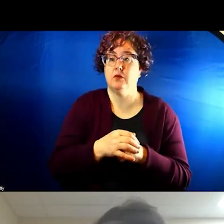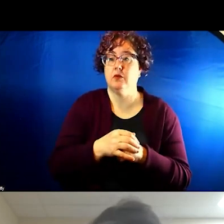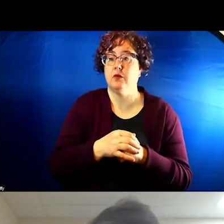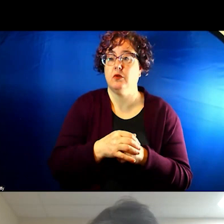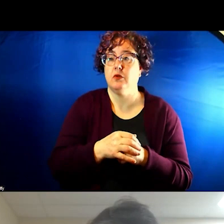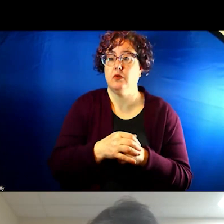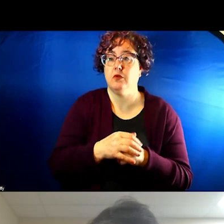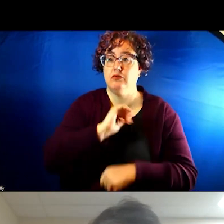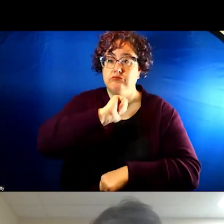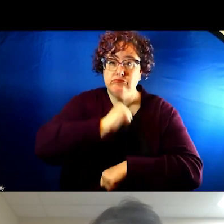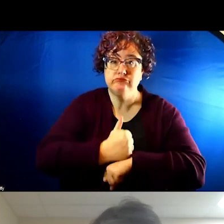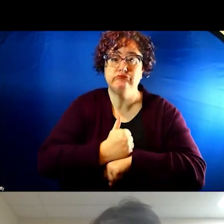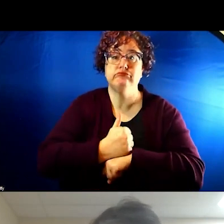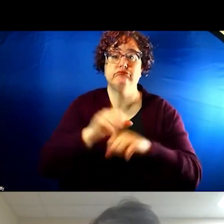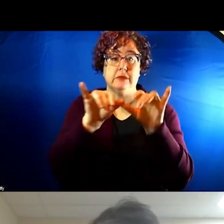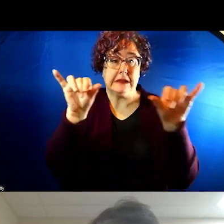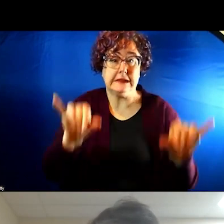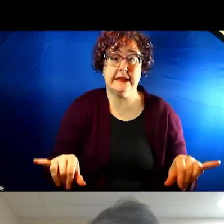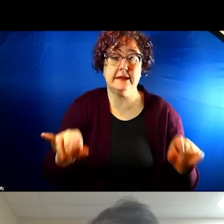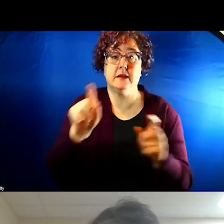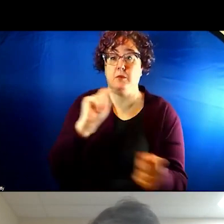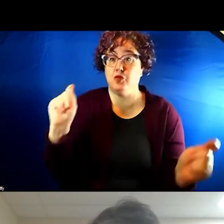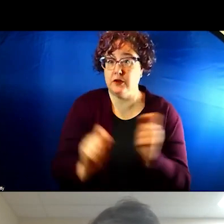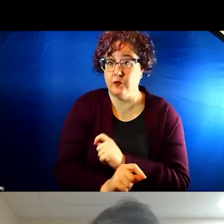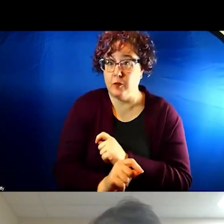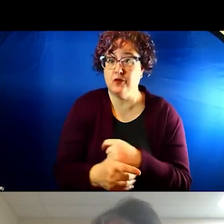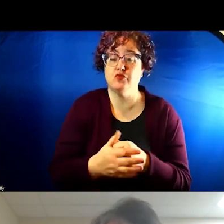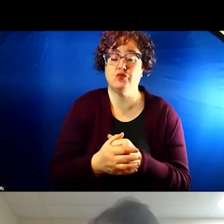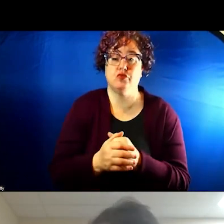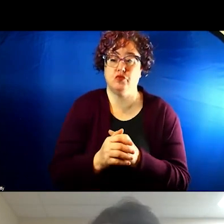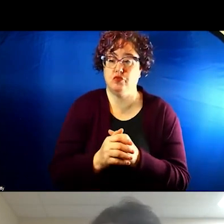CREATE A SYSTEM OF TRANSFORMATION WHERE WE CAN ALIGN WITH SAMHSA'S